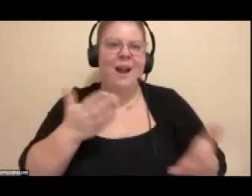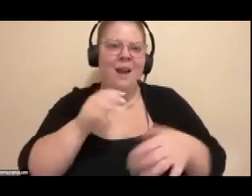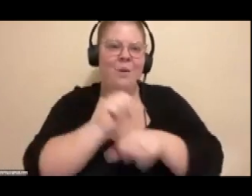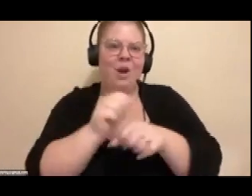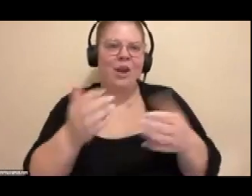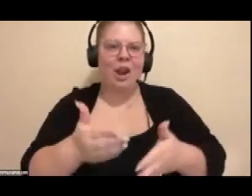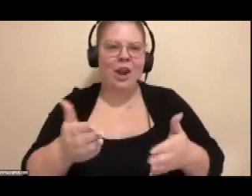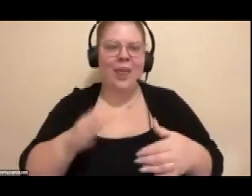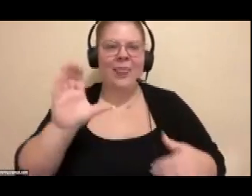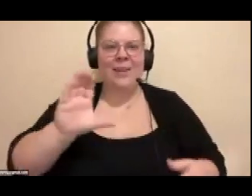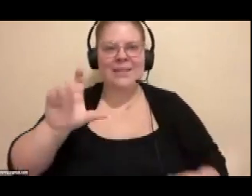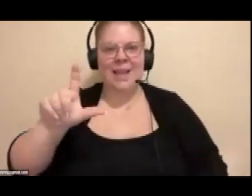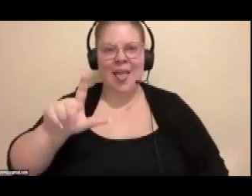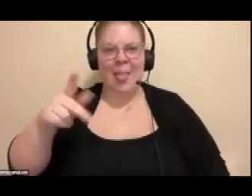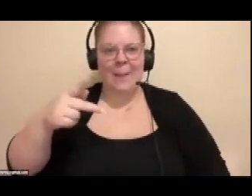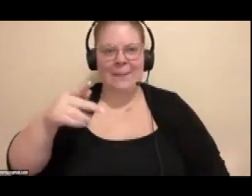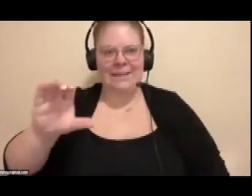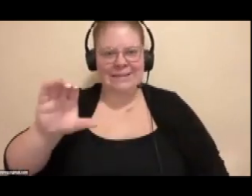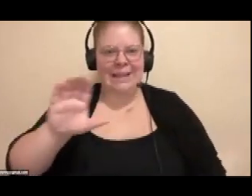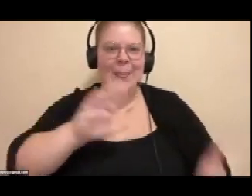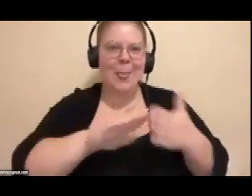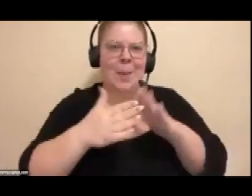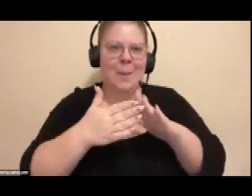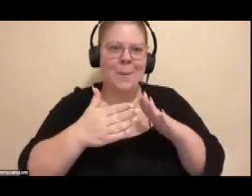And this session is a real treat.